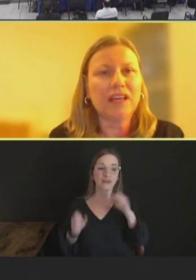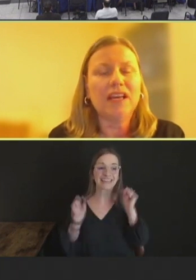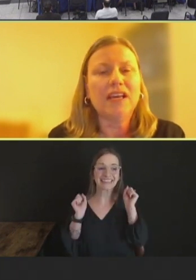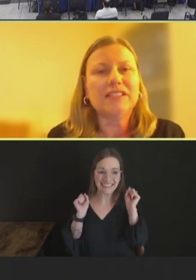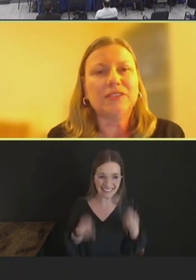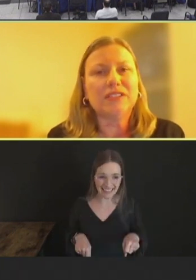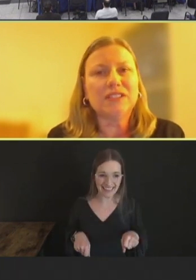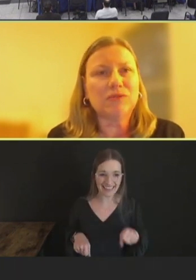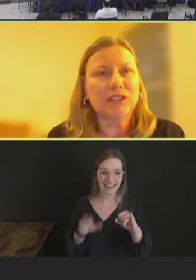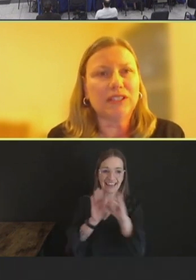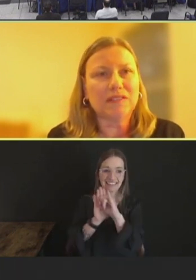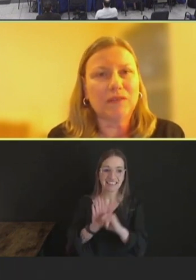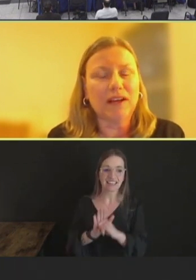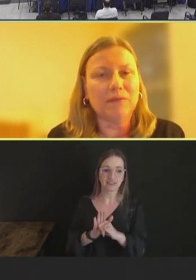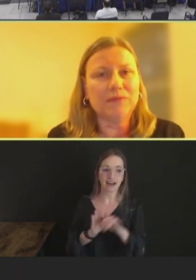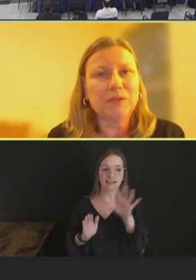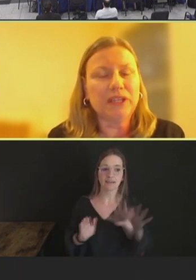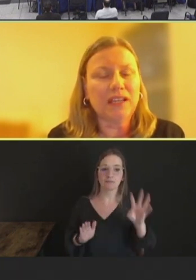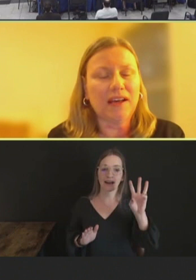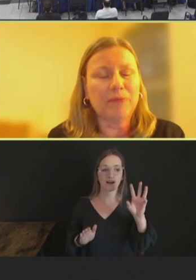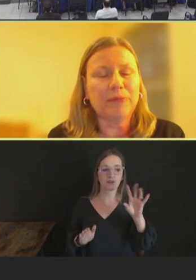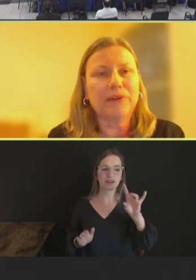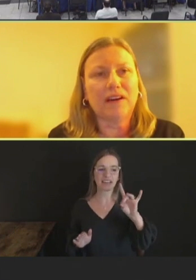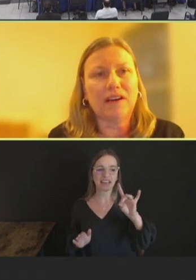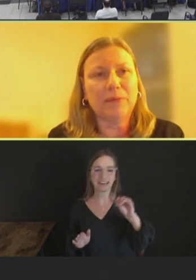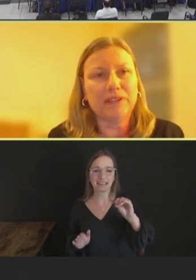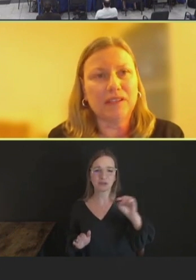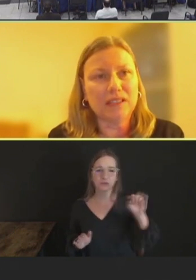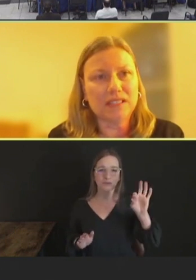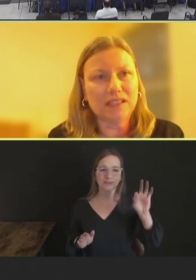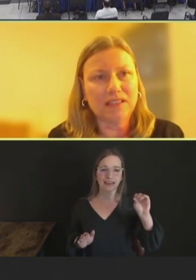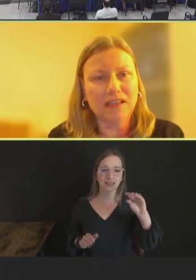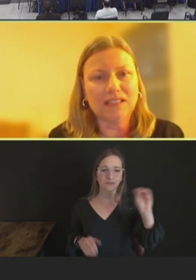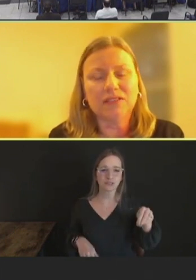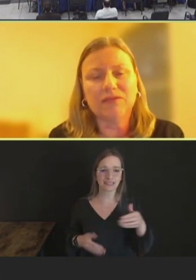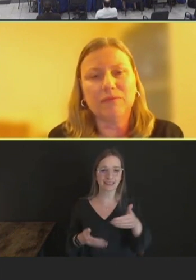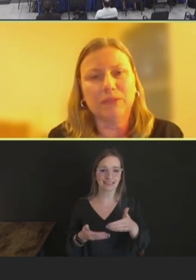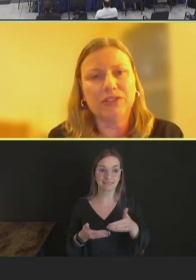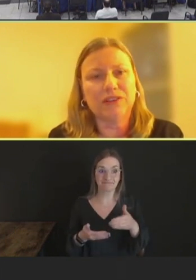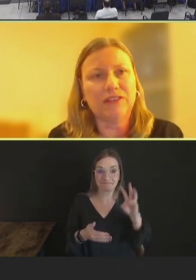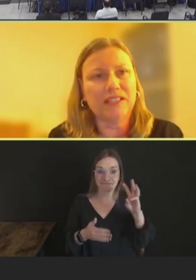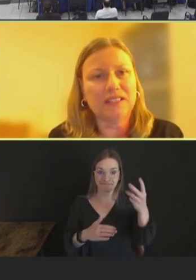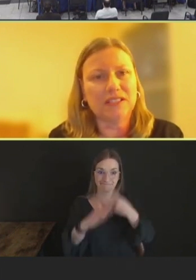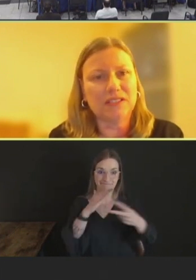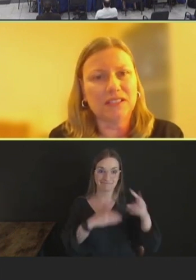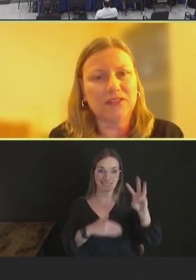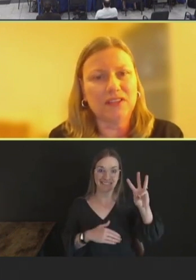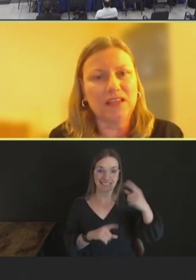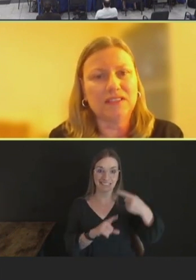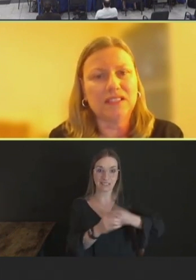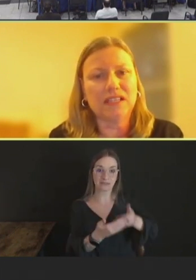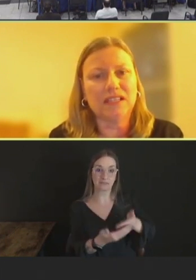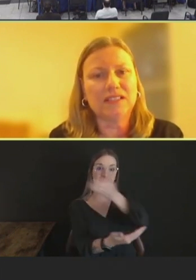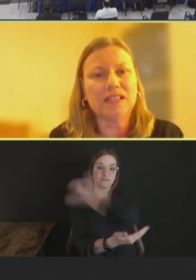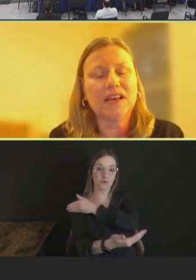So, this is really speeding up our ability to conduct maternal vaccination safety studies